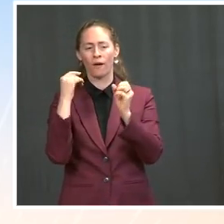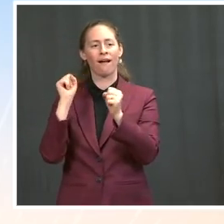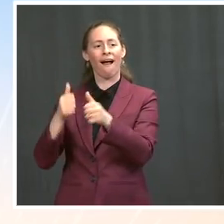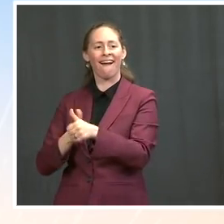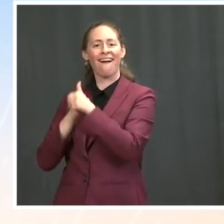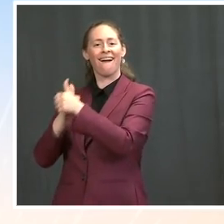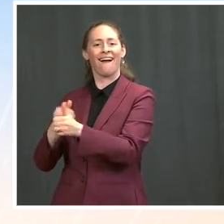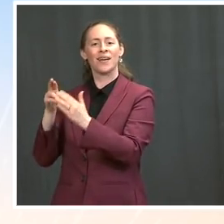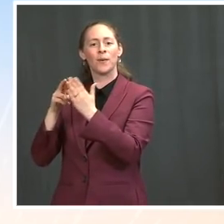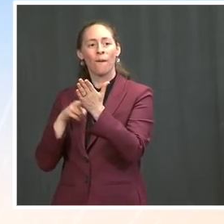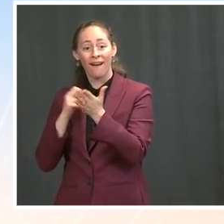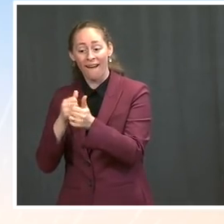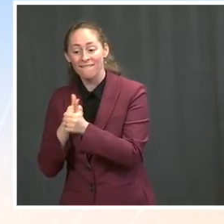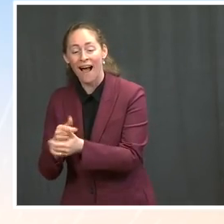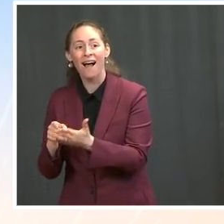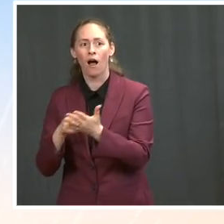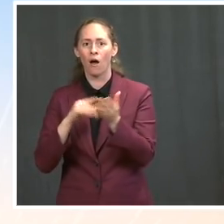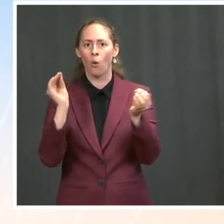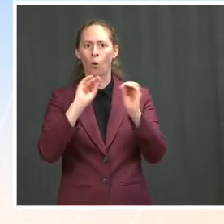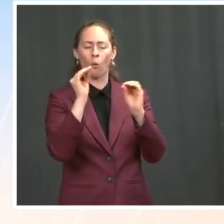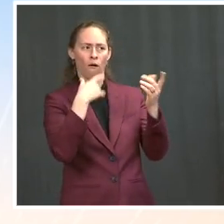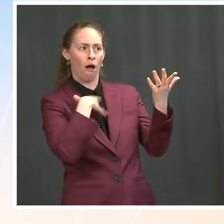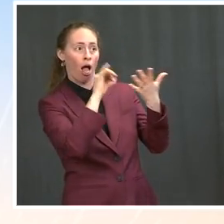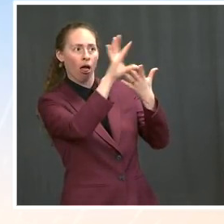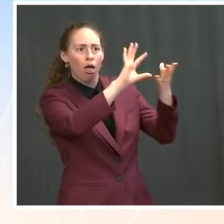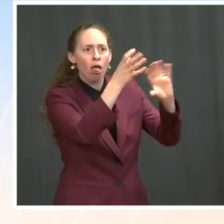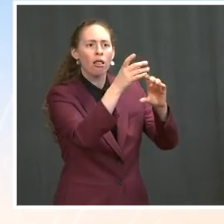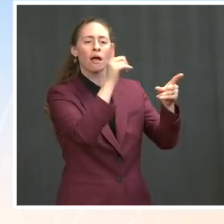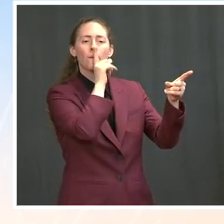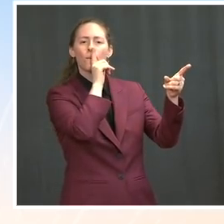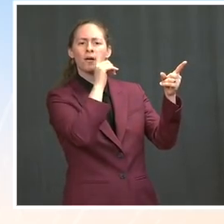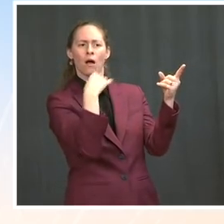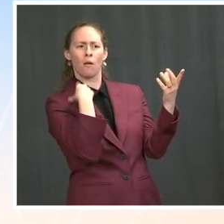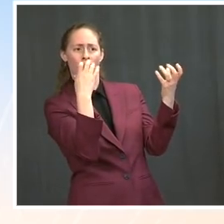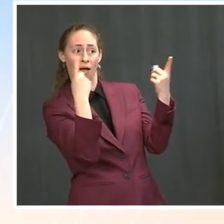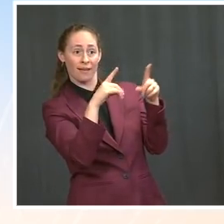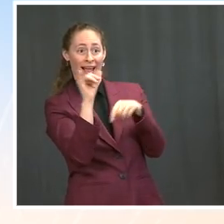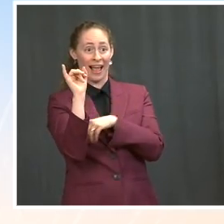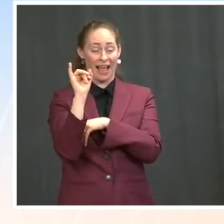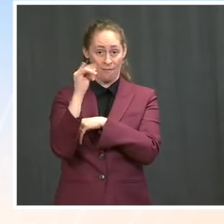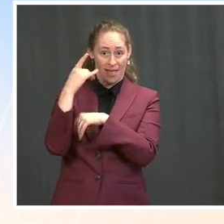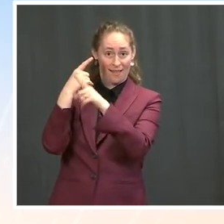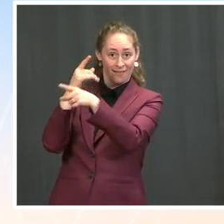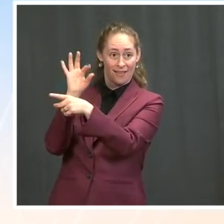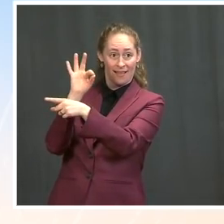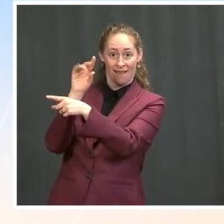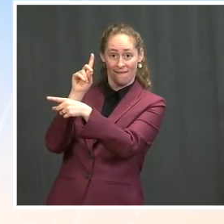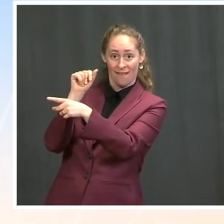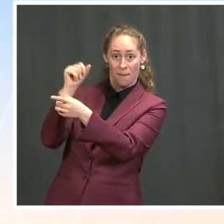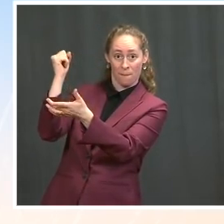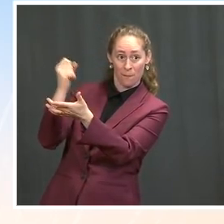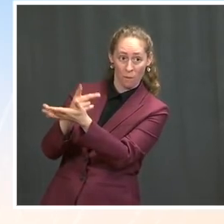Certainly, obviously, once the FDA -- if the FDA -- if the FDA approves sending these AstraZeneca doses overseas,